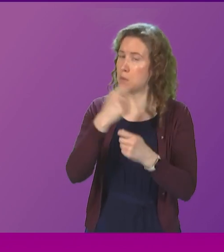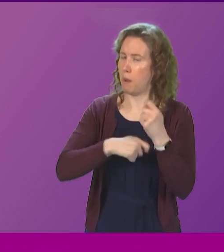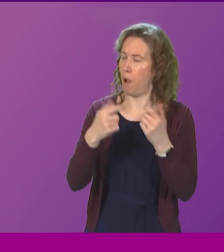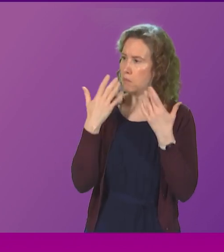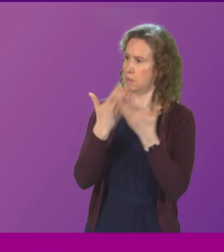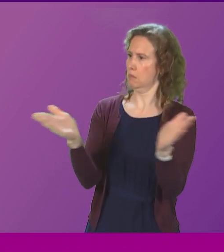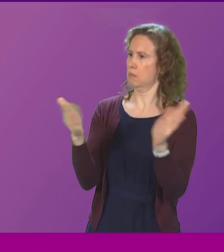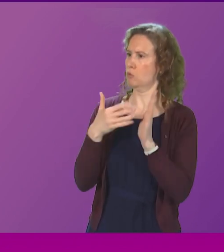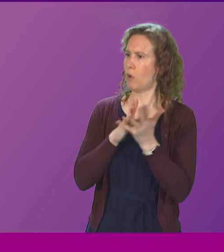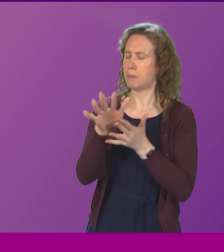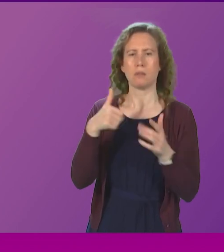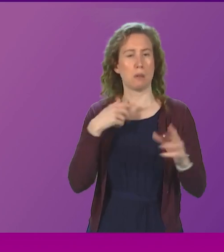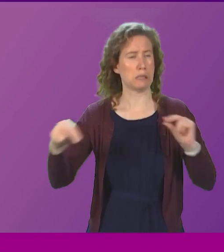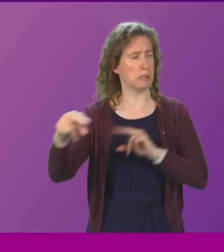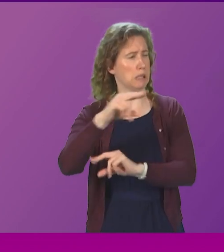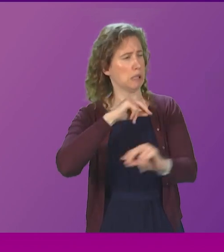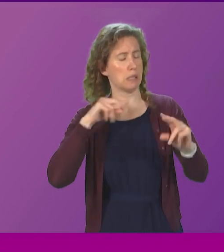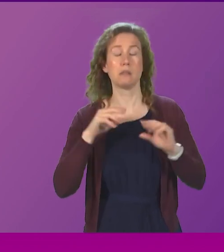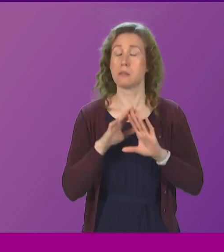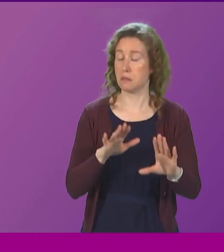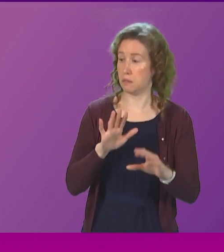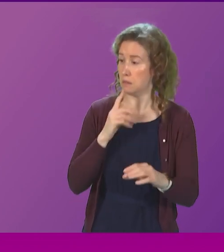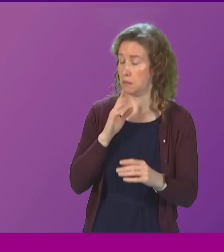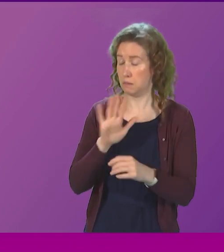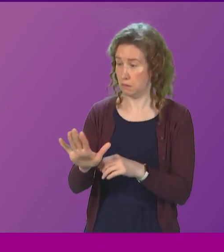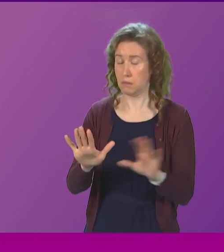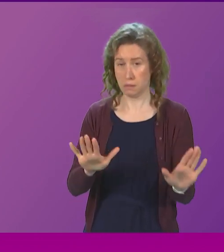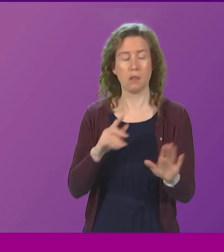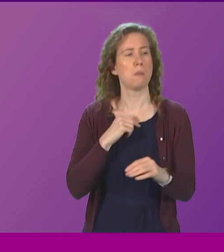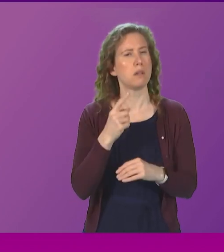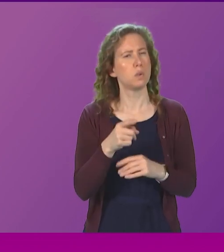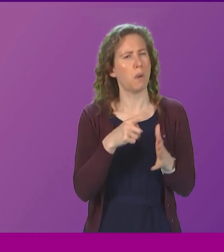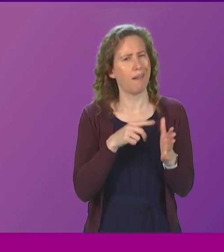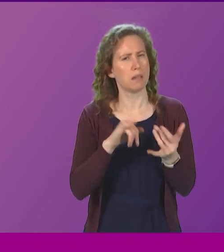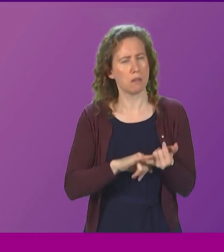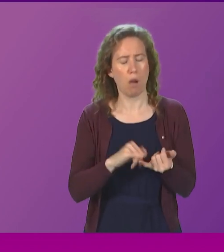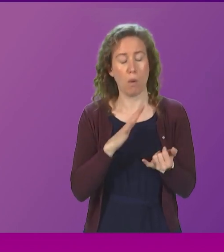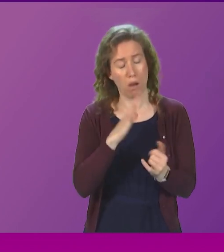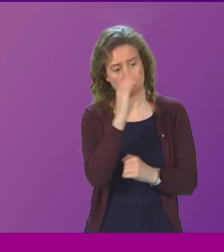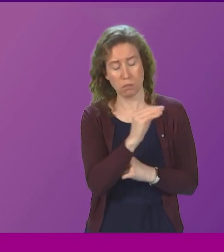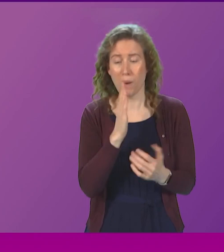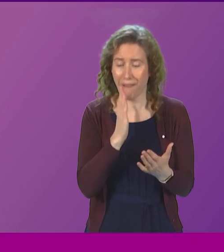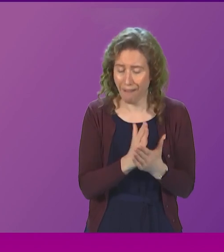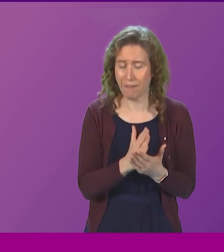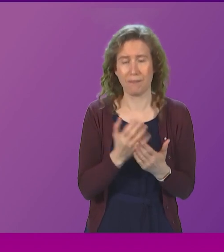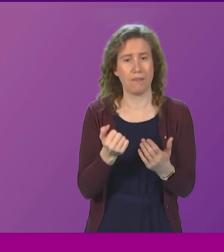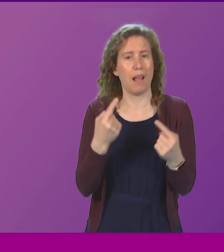I say to Anas Sarwar that there are, of course, legitimate reasons why ministers may have